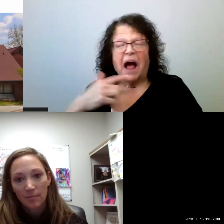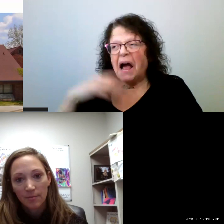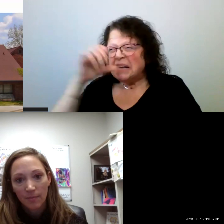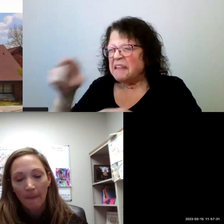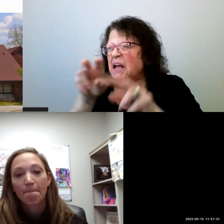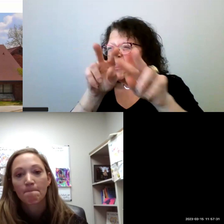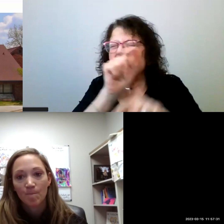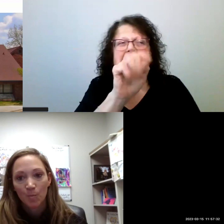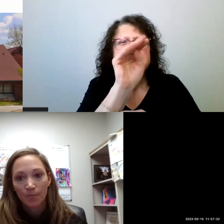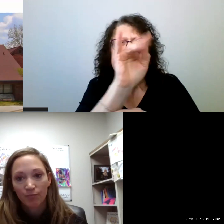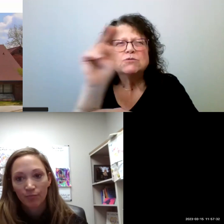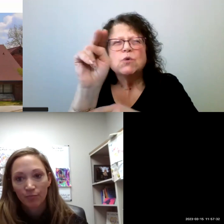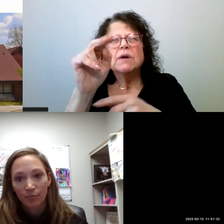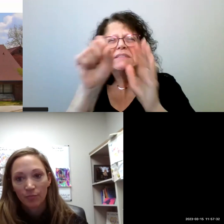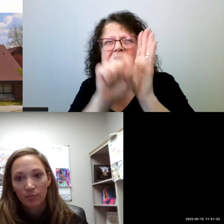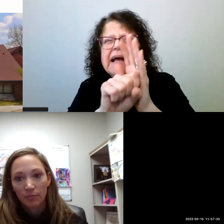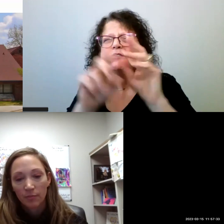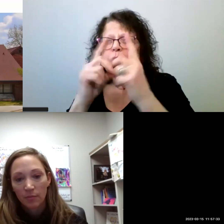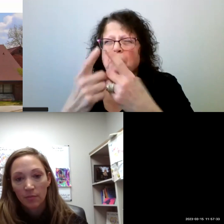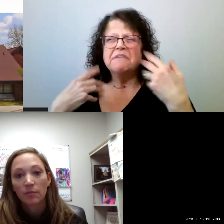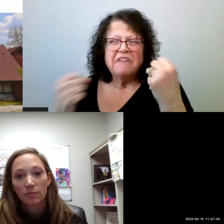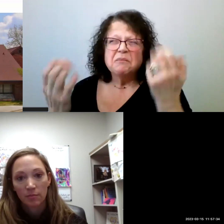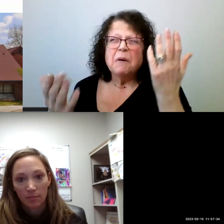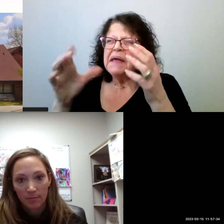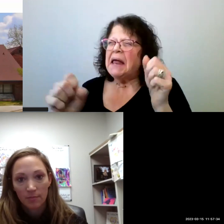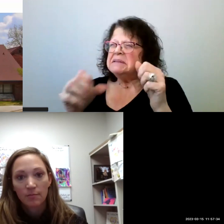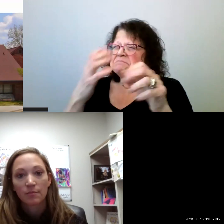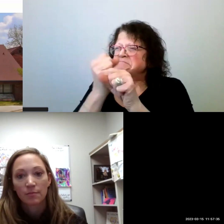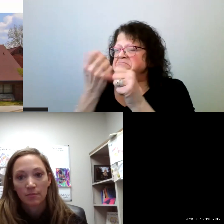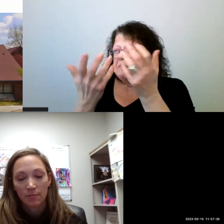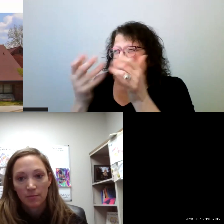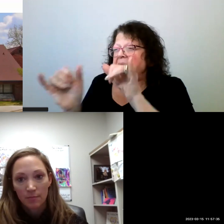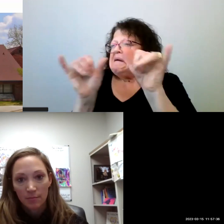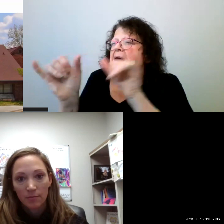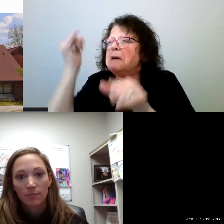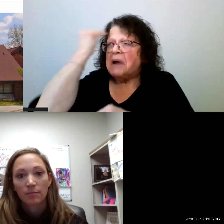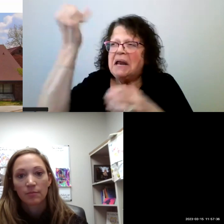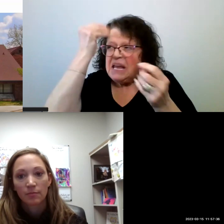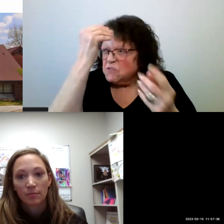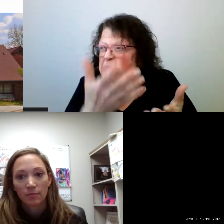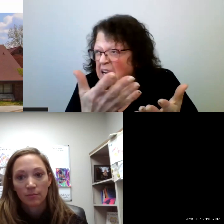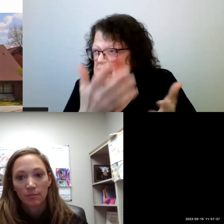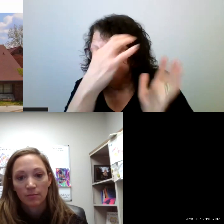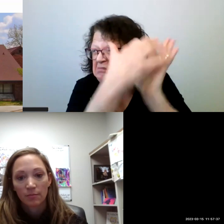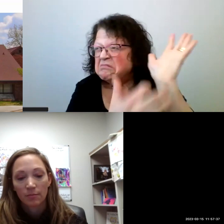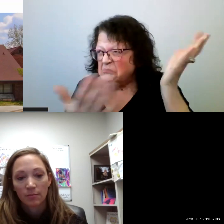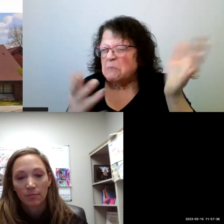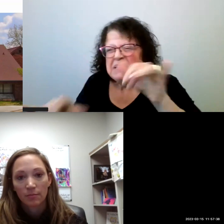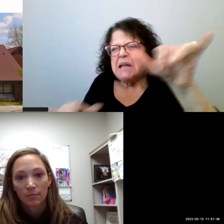of Health, and find some comparable information in terms of whether you know Medicaid specific